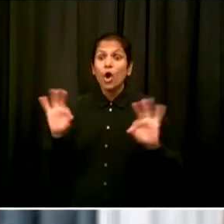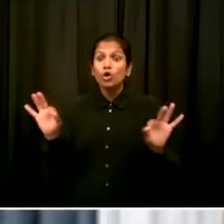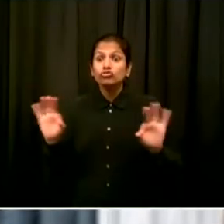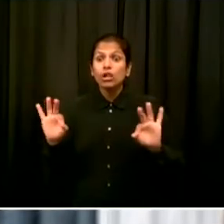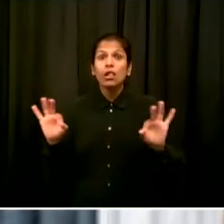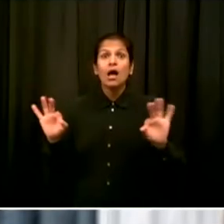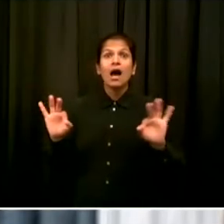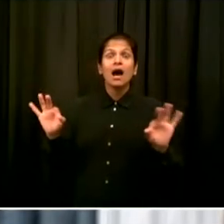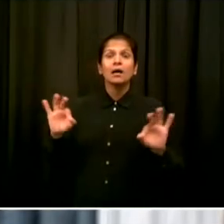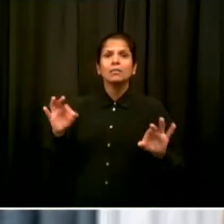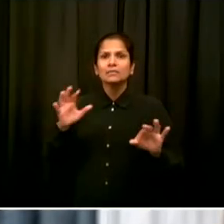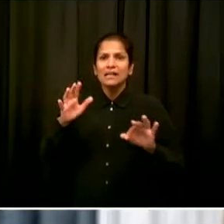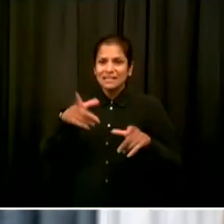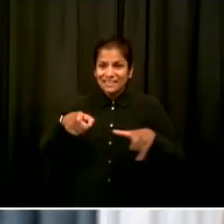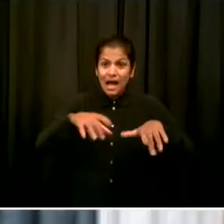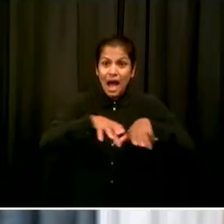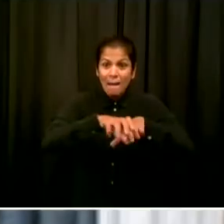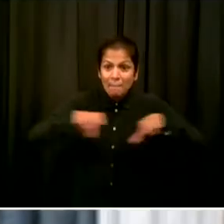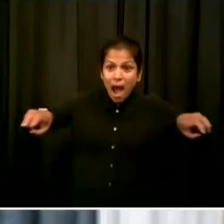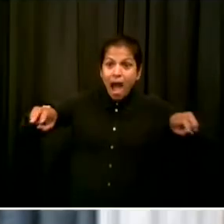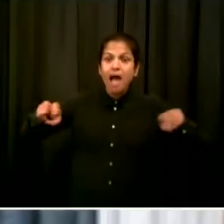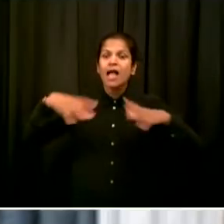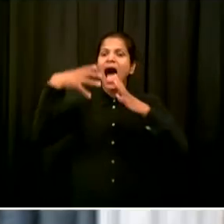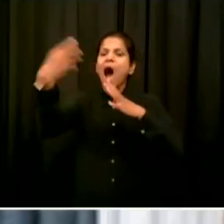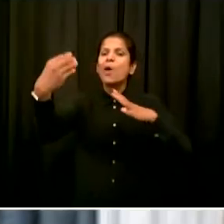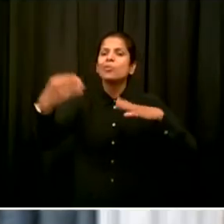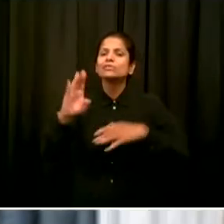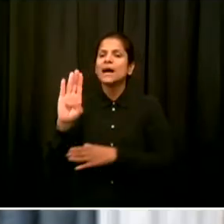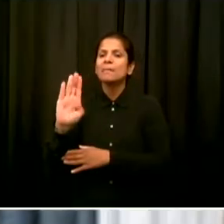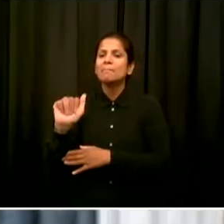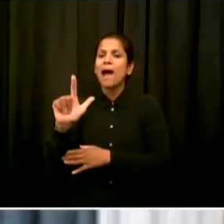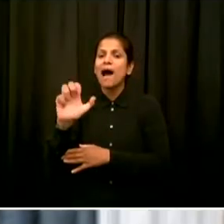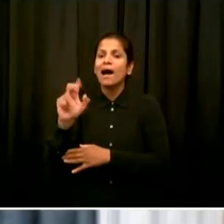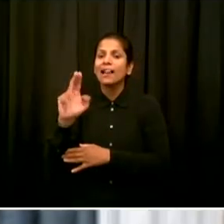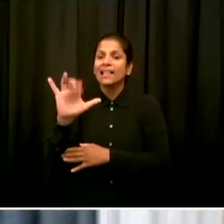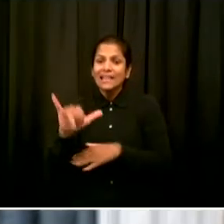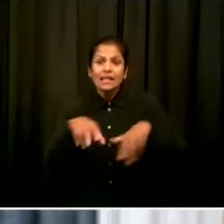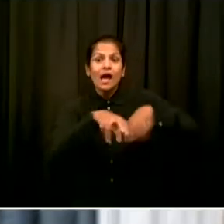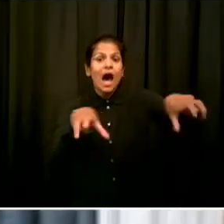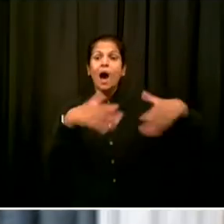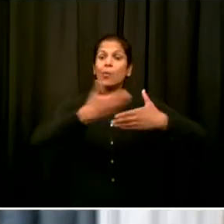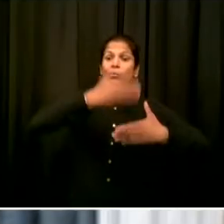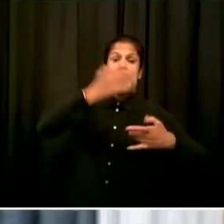SECURE AS FURNITURE AND EQUIPMENT IF YOU HAVE NOT DONE SO. WE ALSO HAVE A FLASH FLOOD